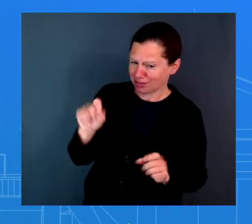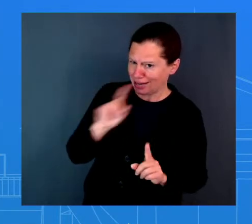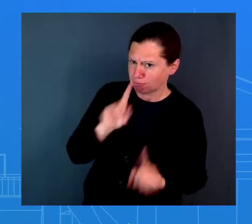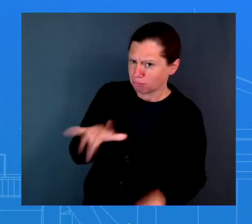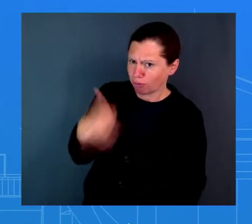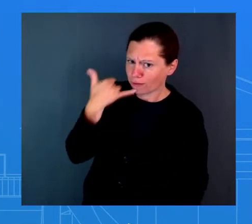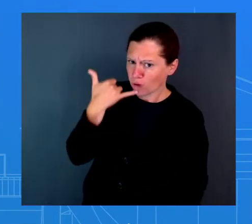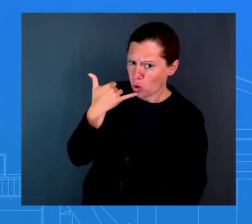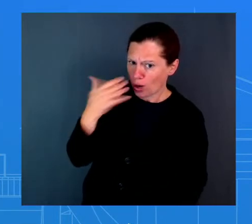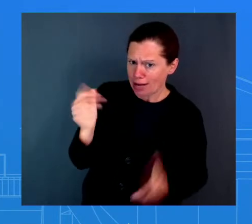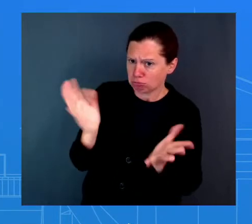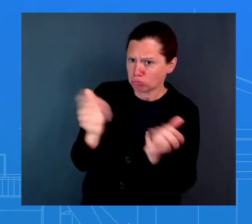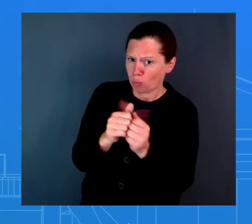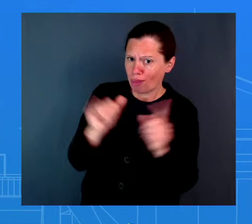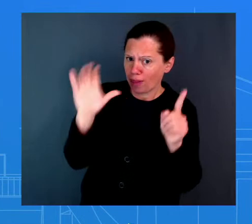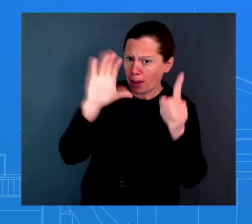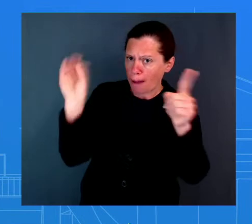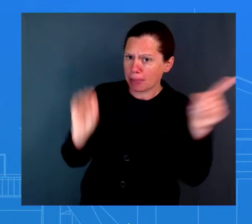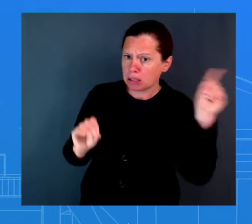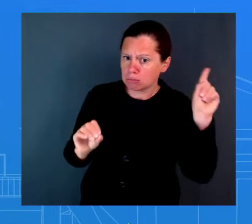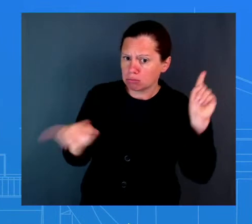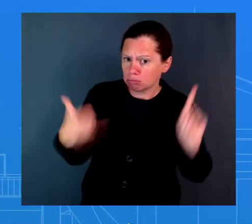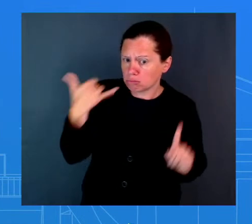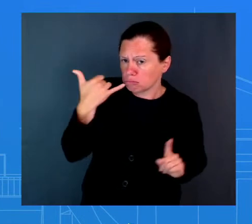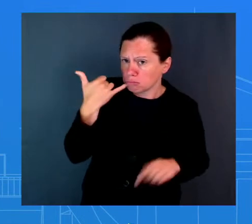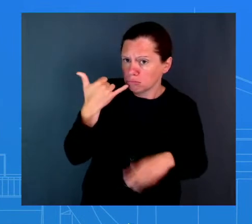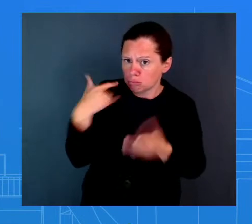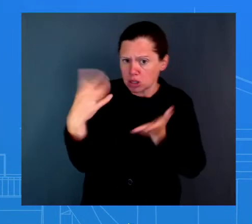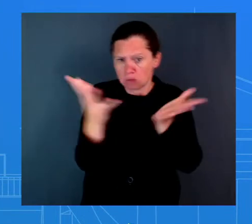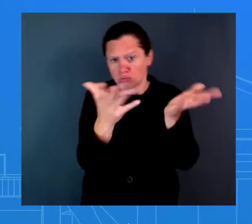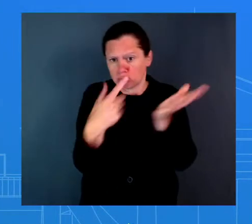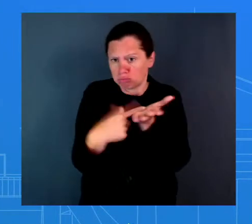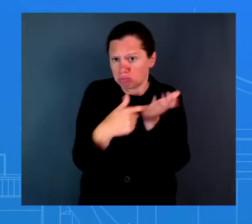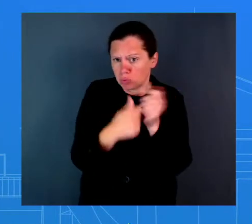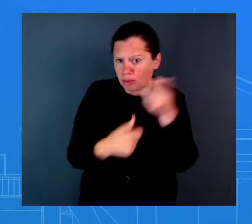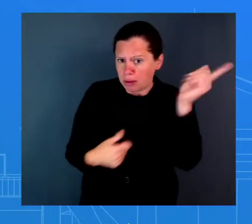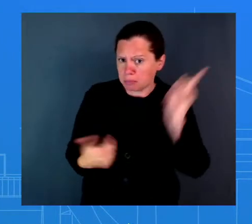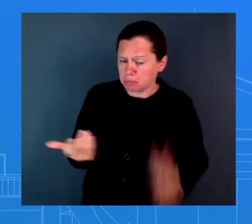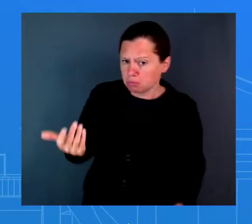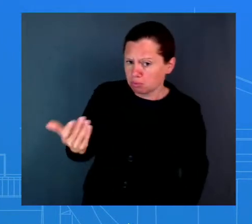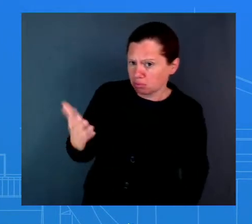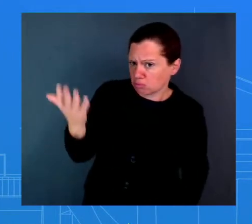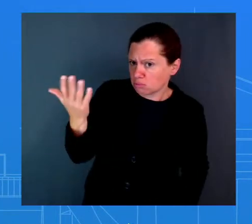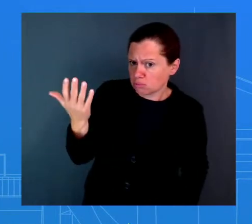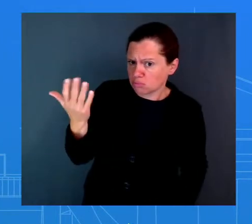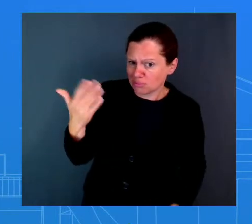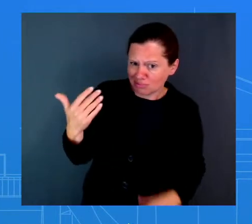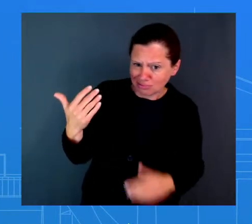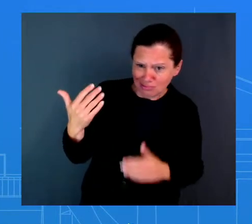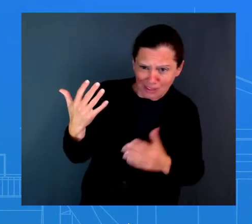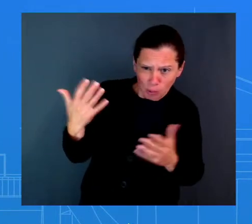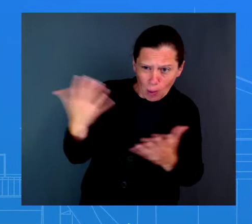And, you know, is there a limit to how much he can -- he can do on that? Ms. Jean-Pierre: Well, you heard from the President --